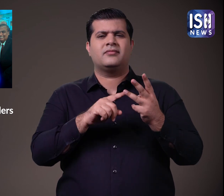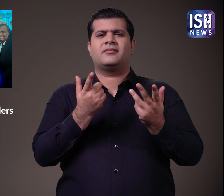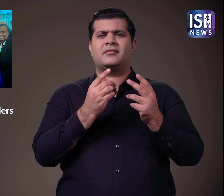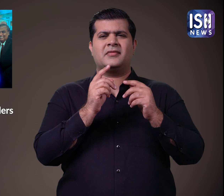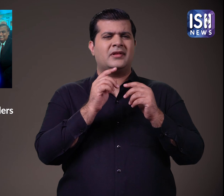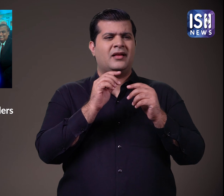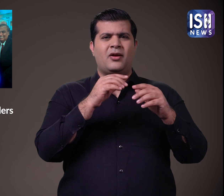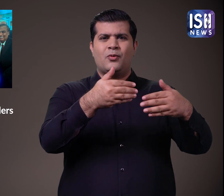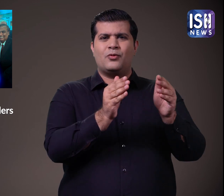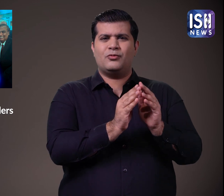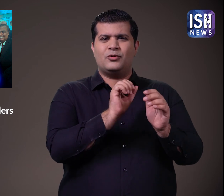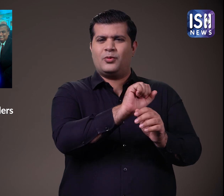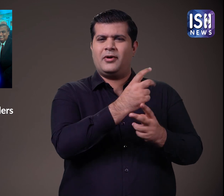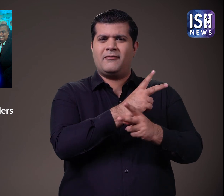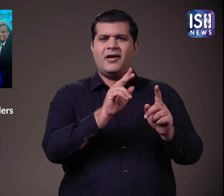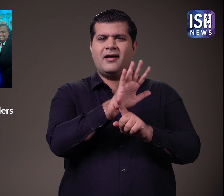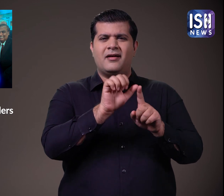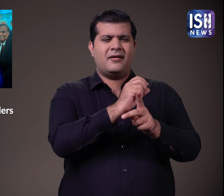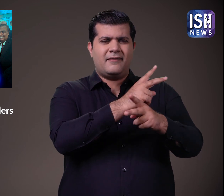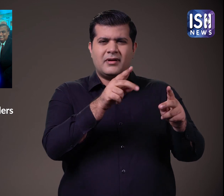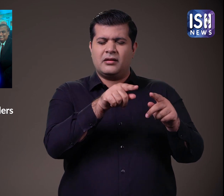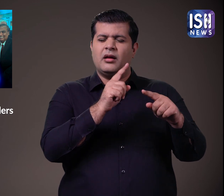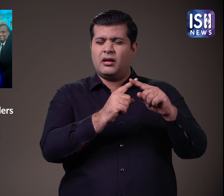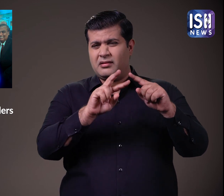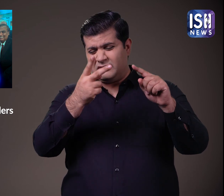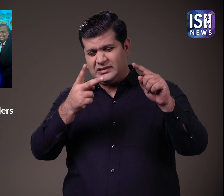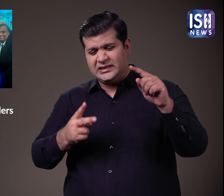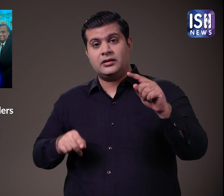3. Diversity, and a lot many issues.